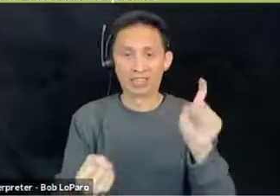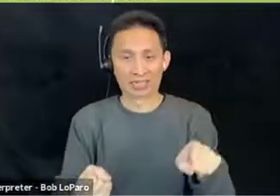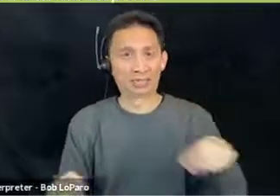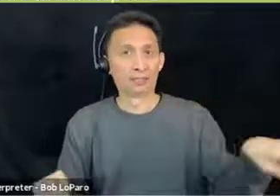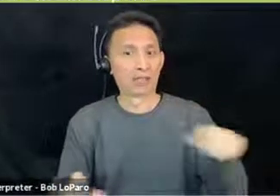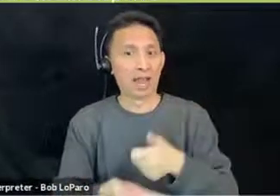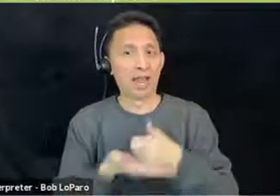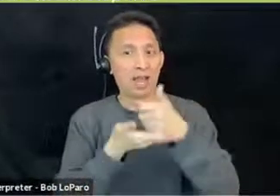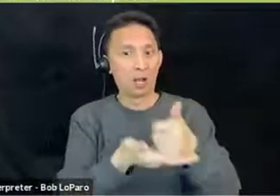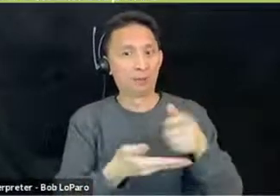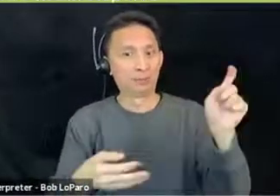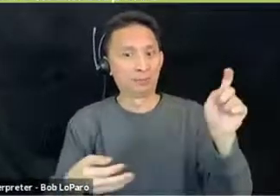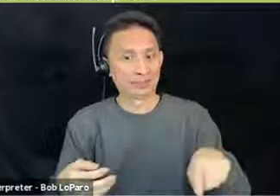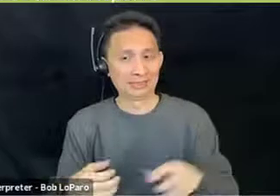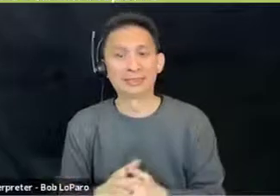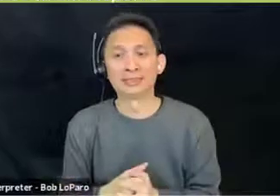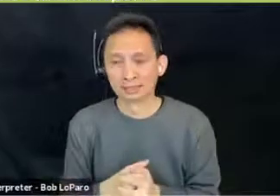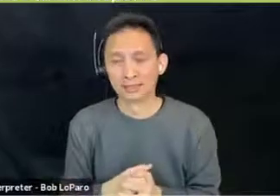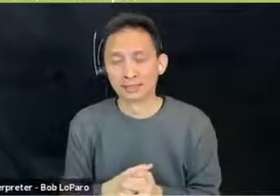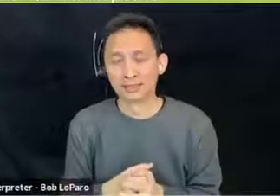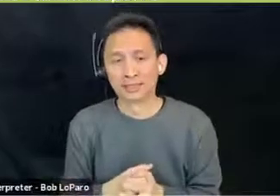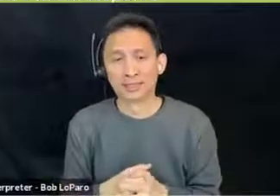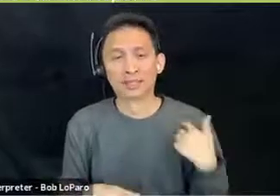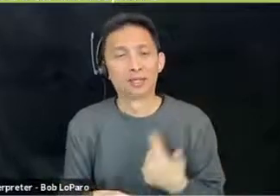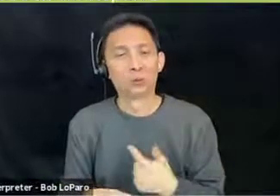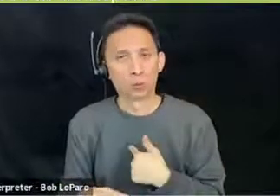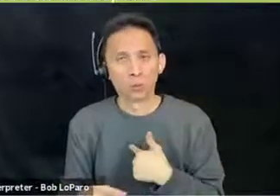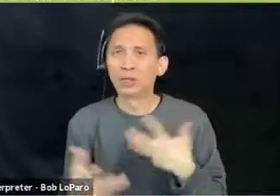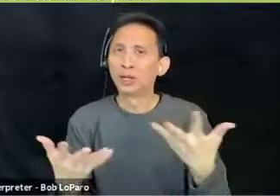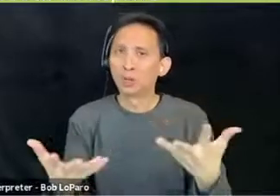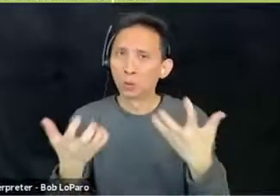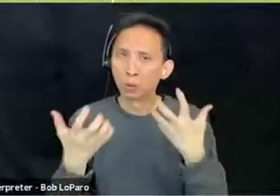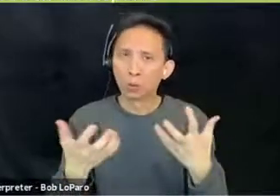and we're here to fill that gap for them.